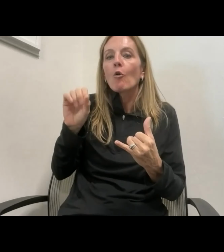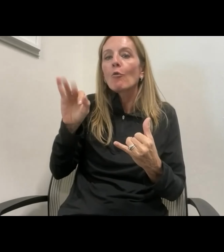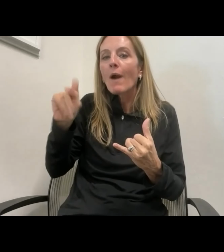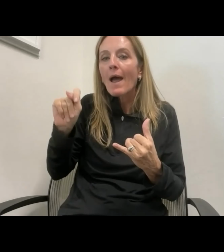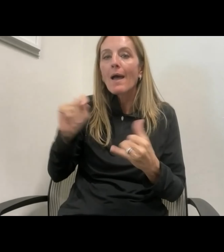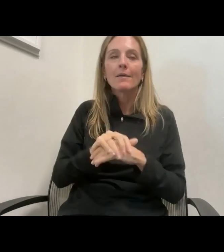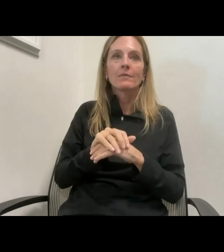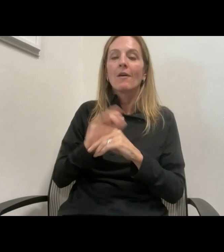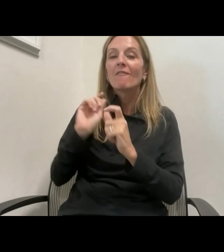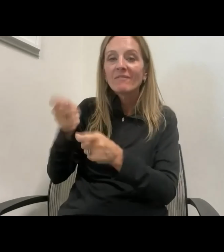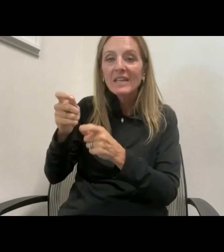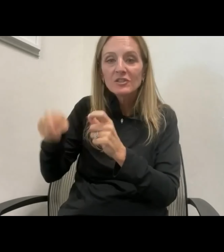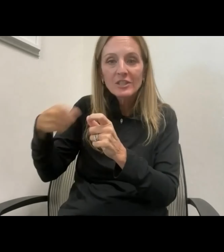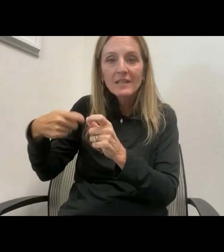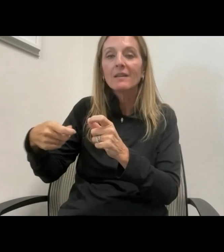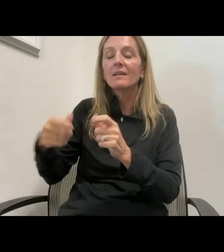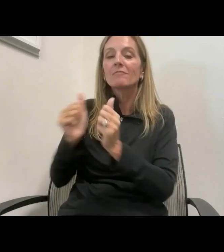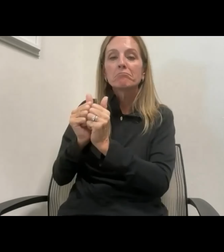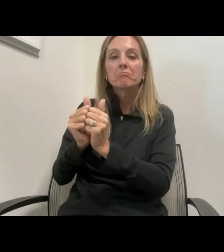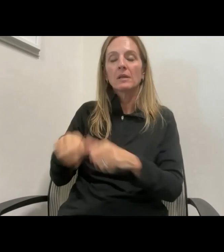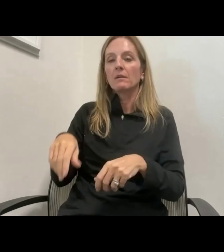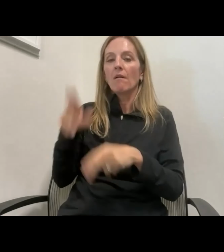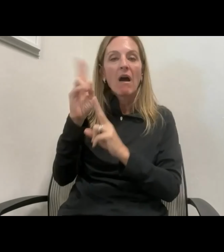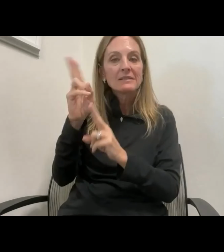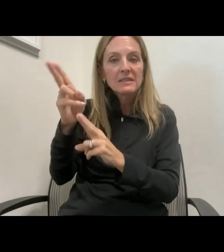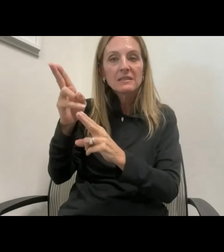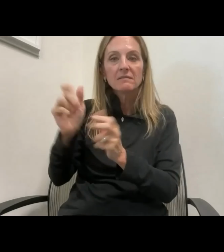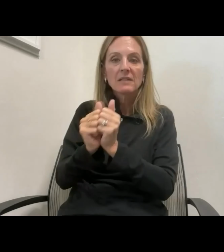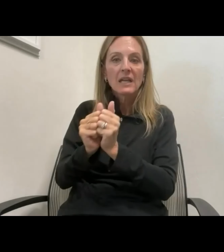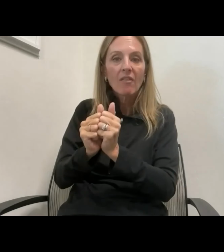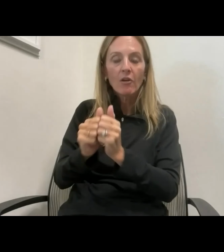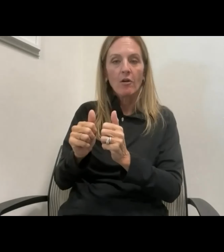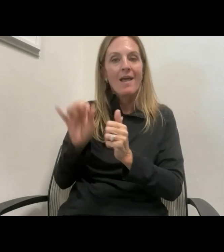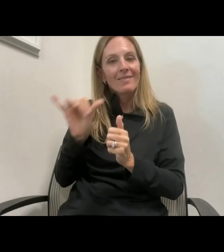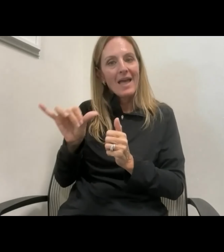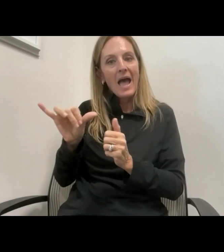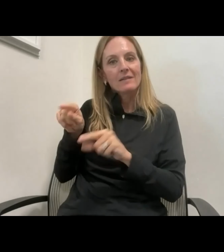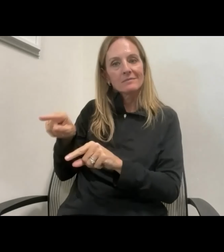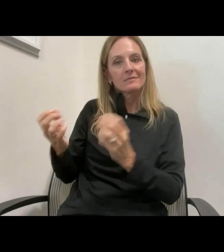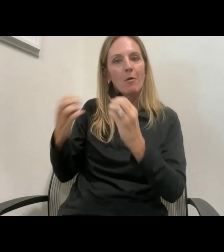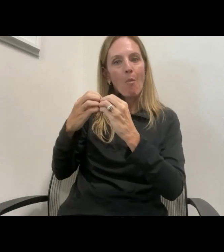are really really important things to do to help us move through our anxiety and find our wellness.